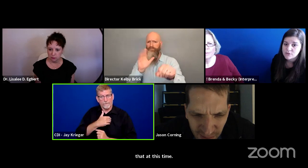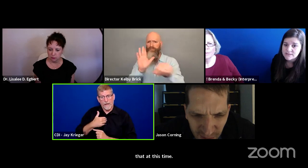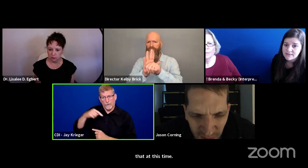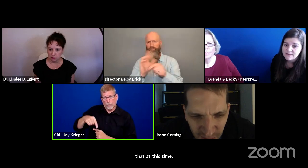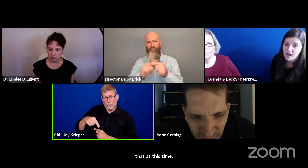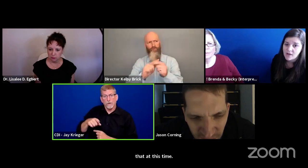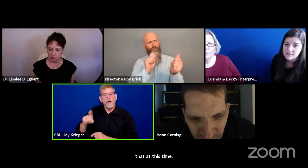and the office.